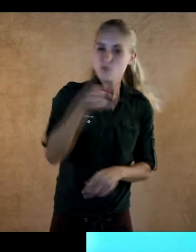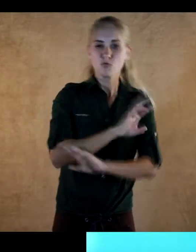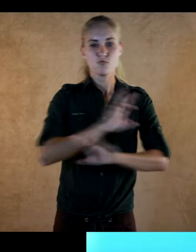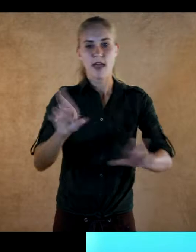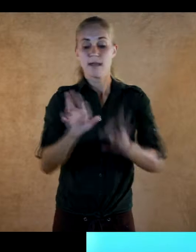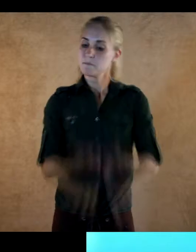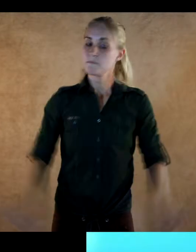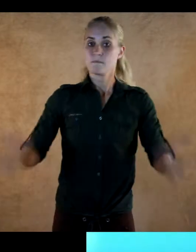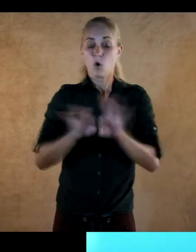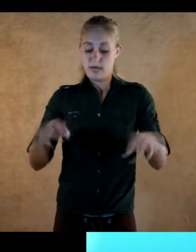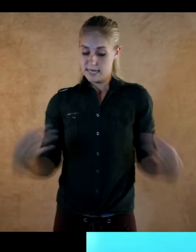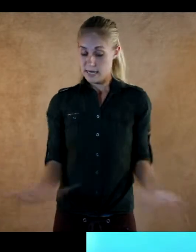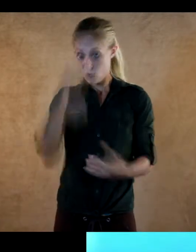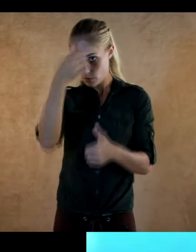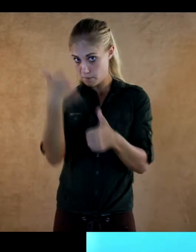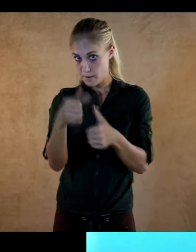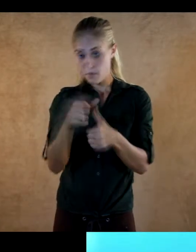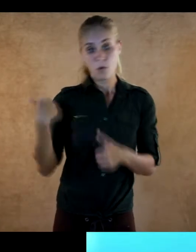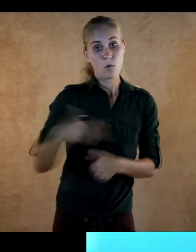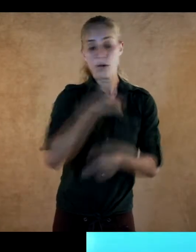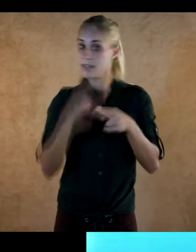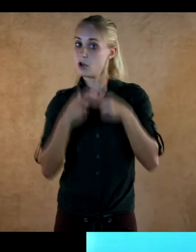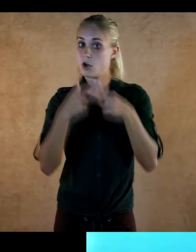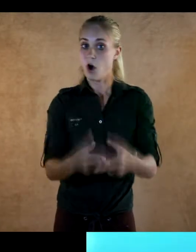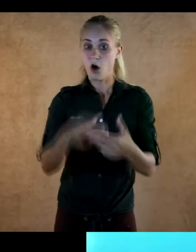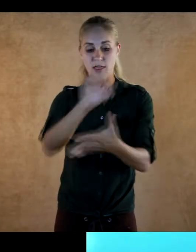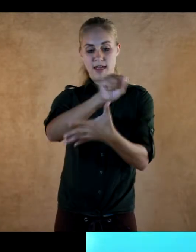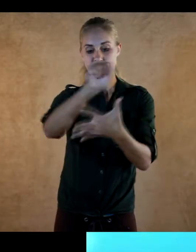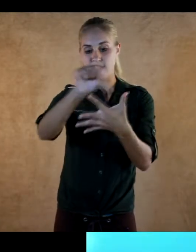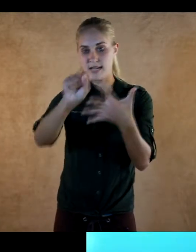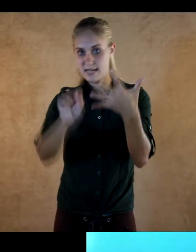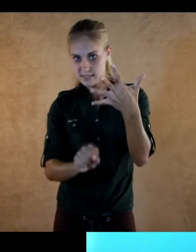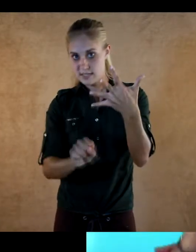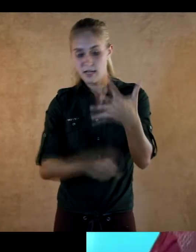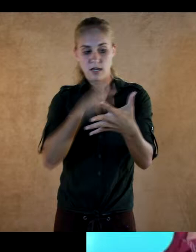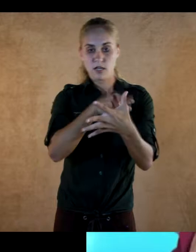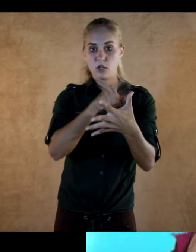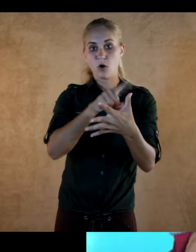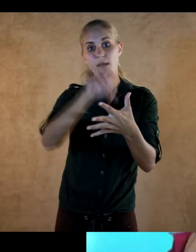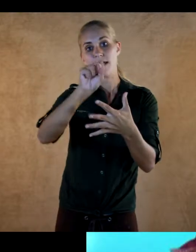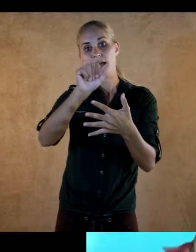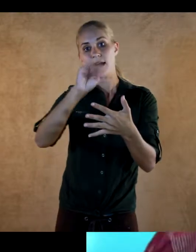It's important here to remember what we call the 5 S's You're going to SAMPLE,